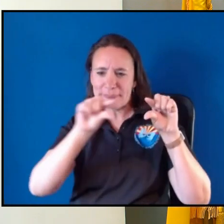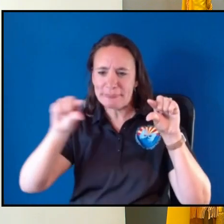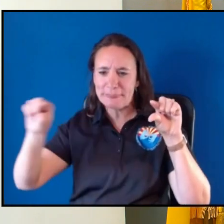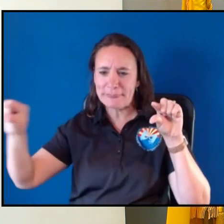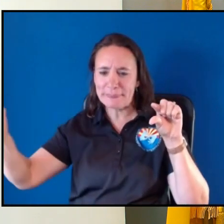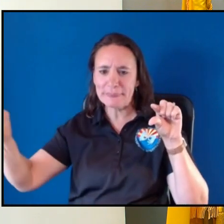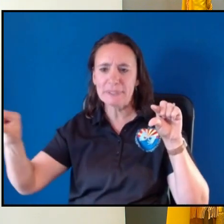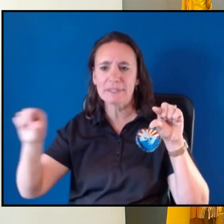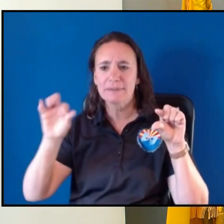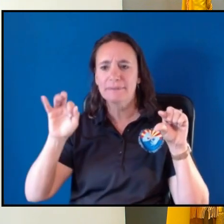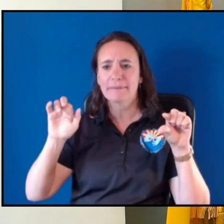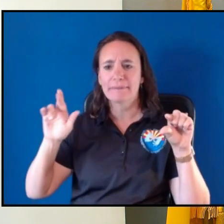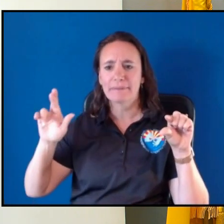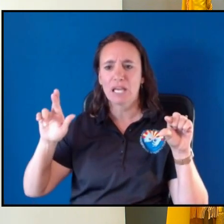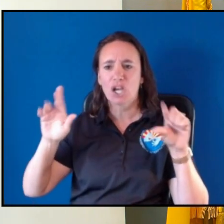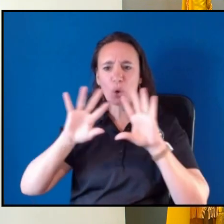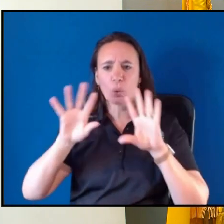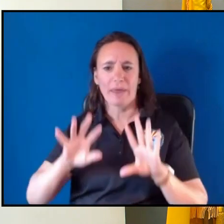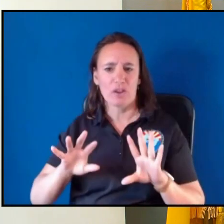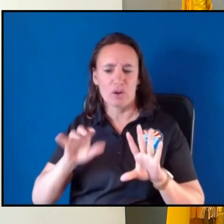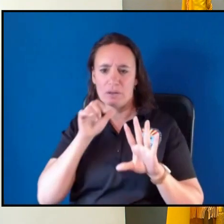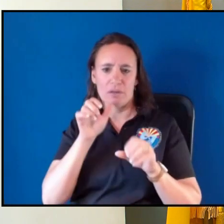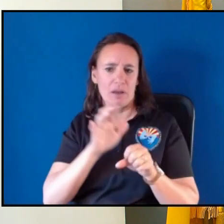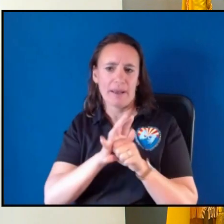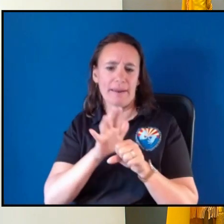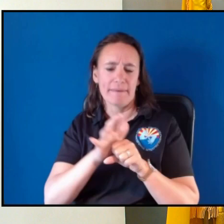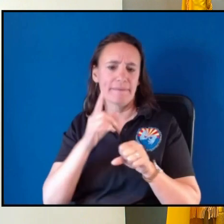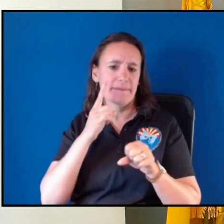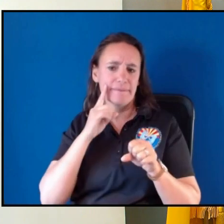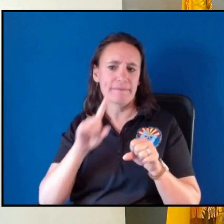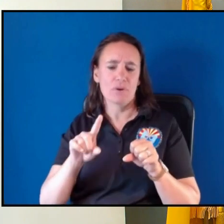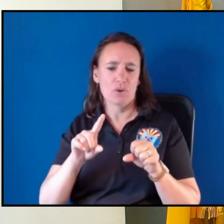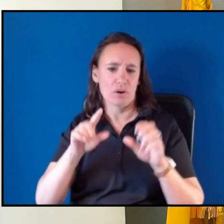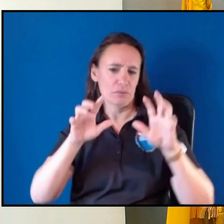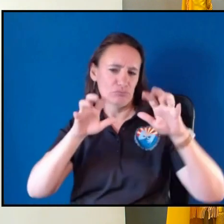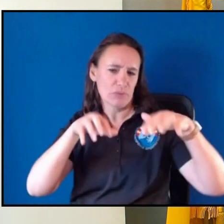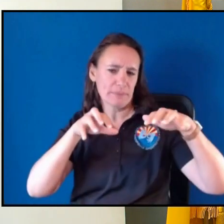any showers and thunderstorms. But tomorrow, as we get that